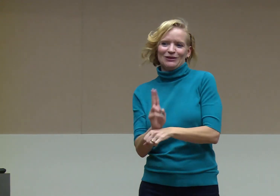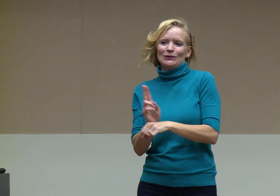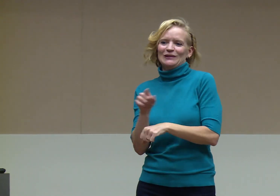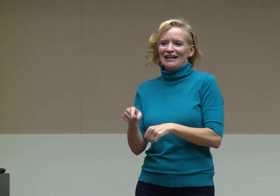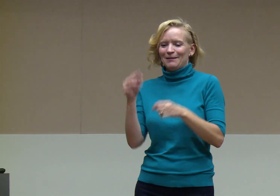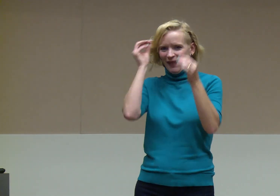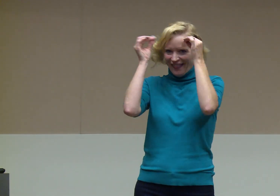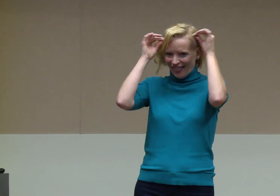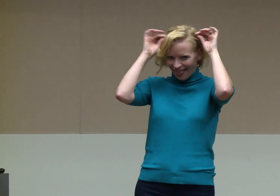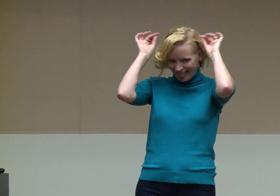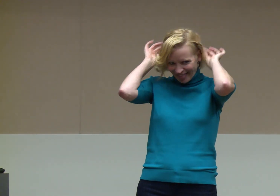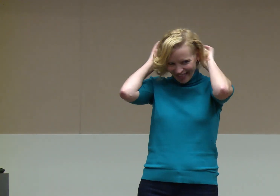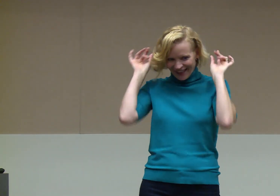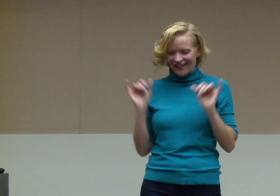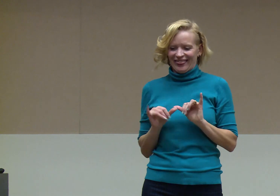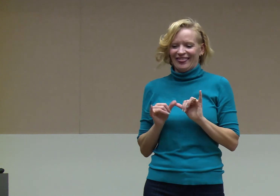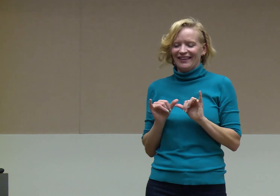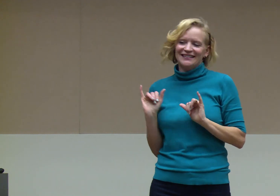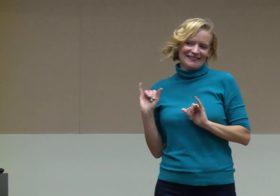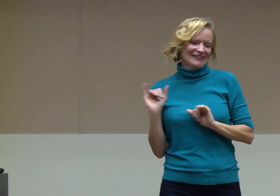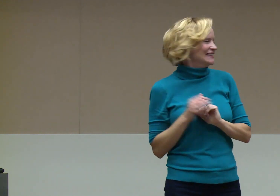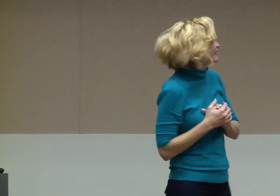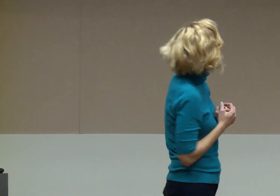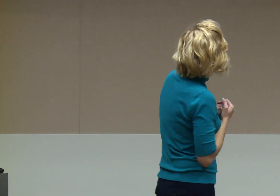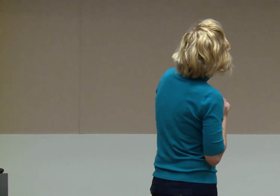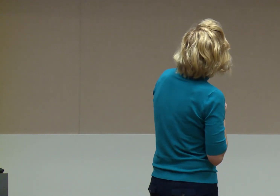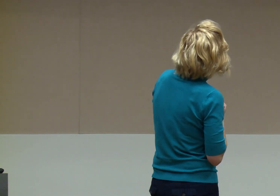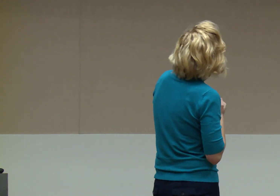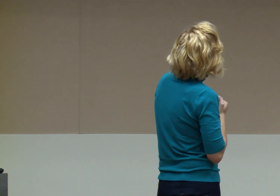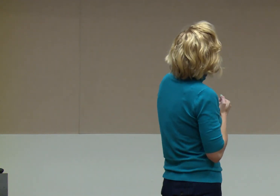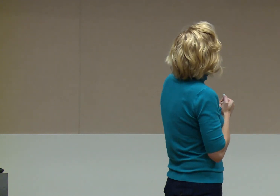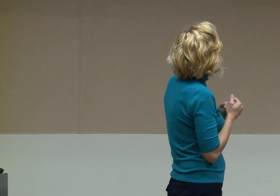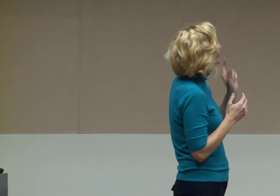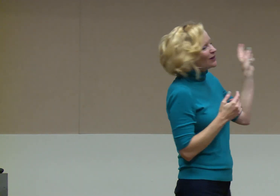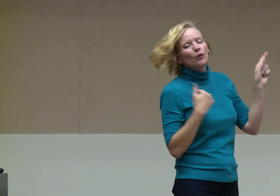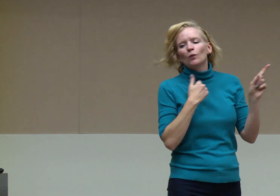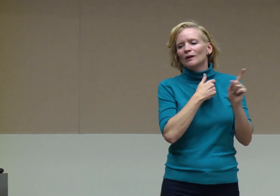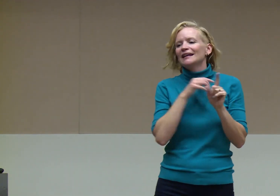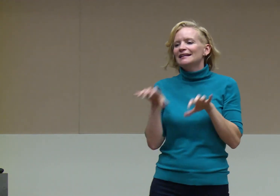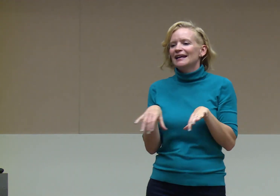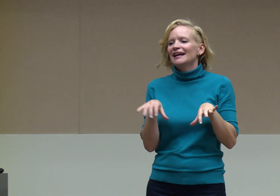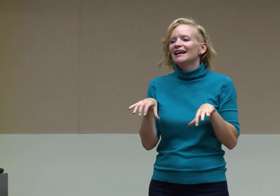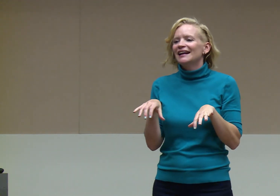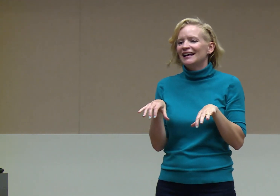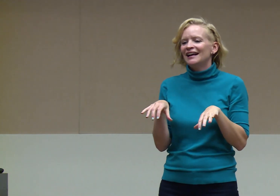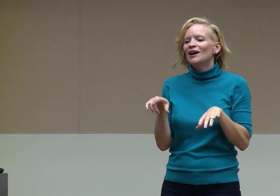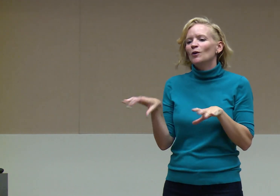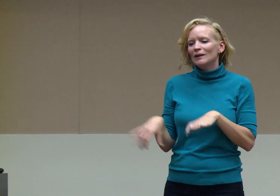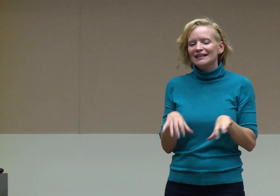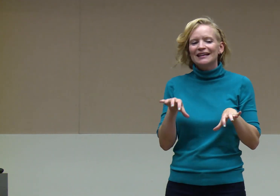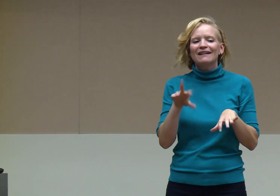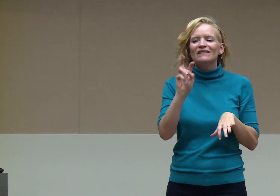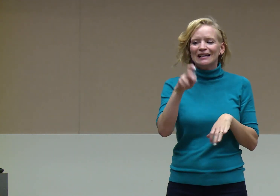I can bring my own baby and use the electrodes and test and do the metrics and everything on my baby.